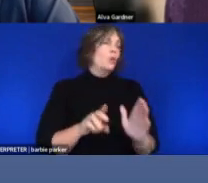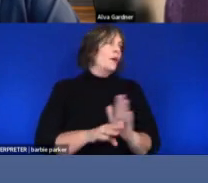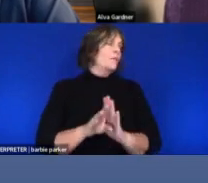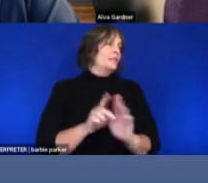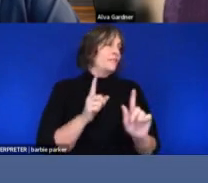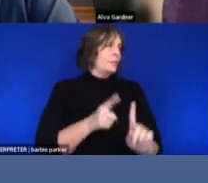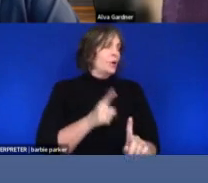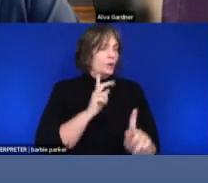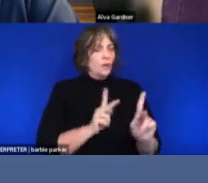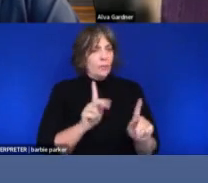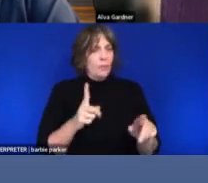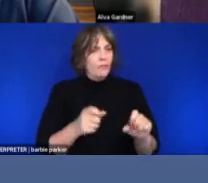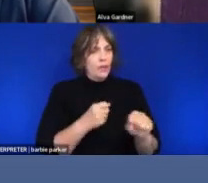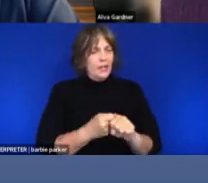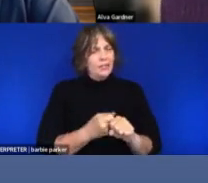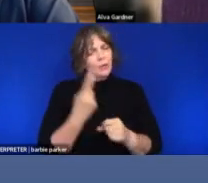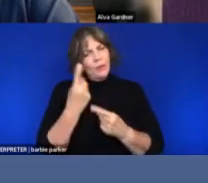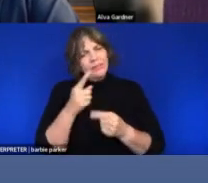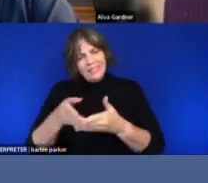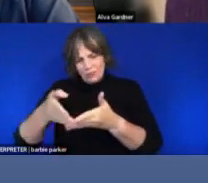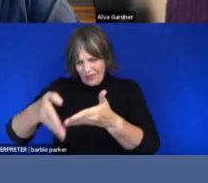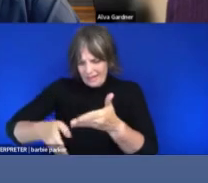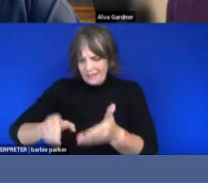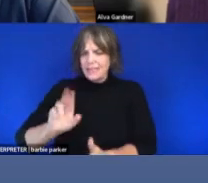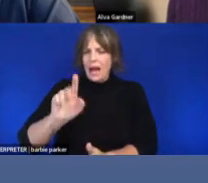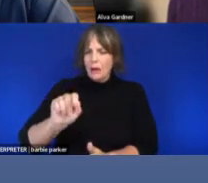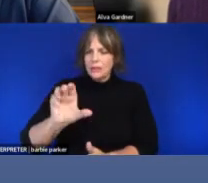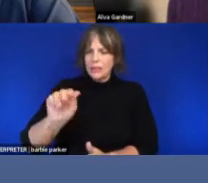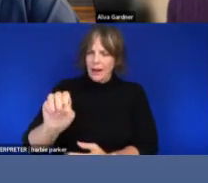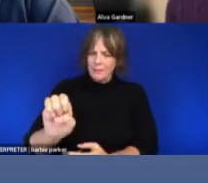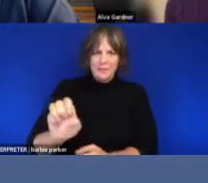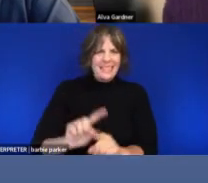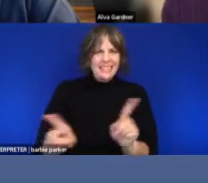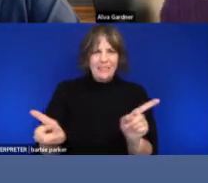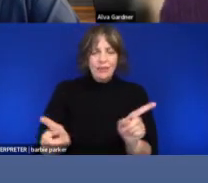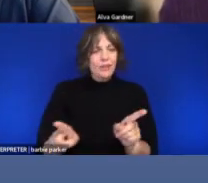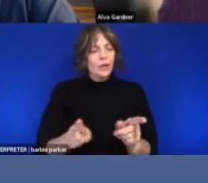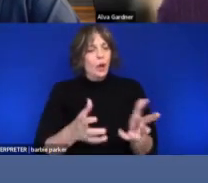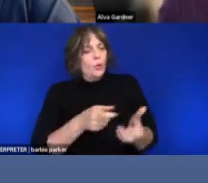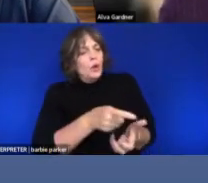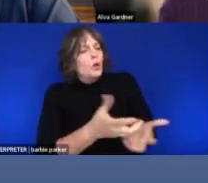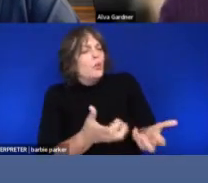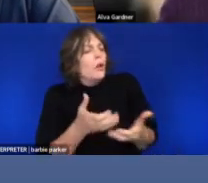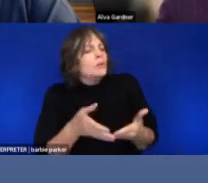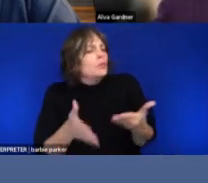think about what is the outcome. So an outcome really is what you hope to accomplish, what you want out of life, and it is the